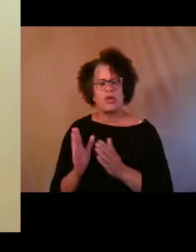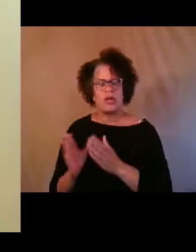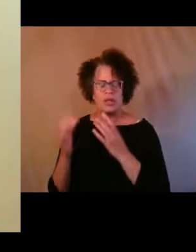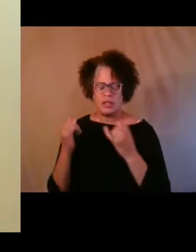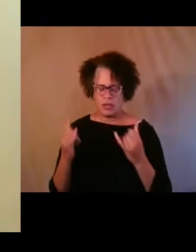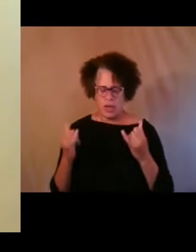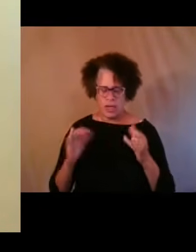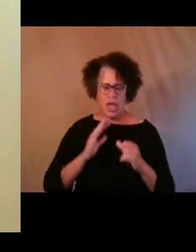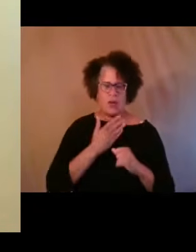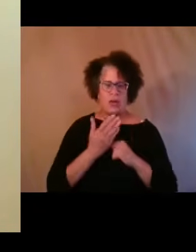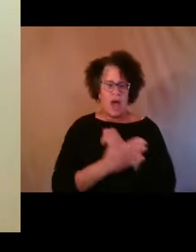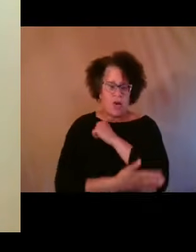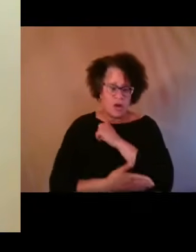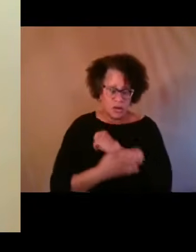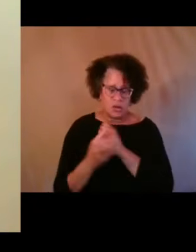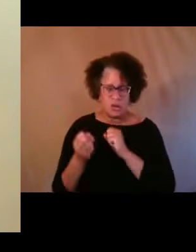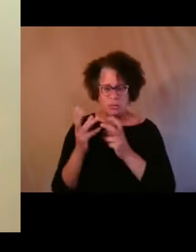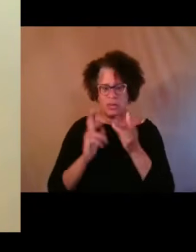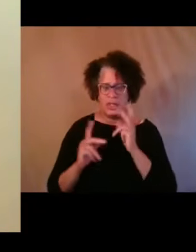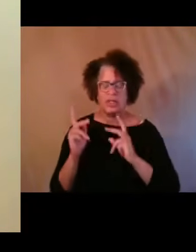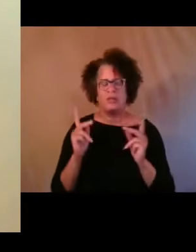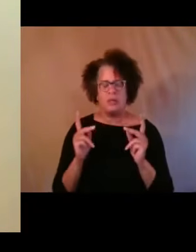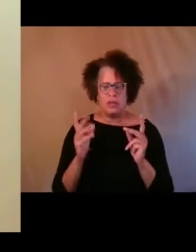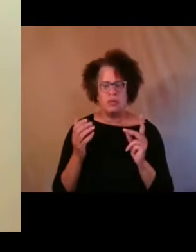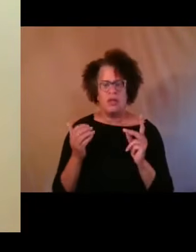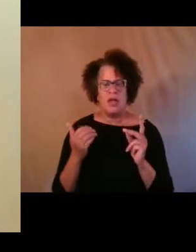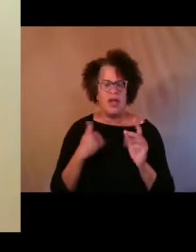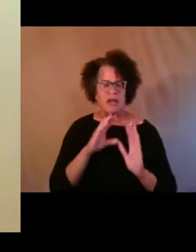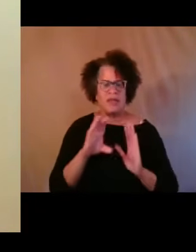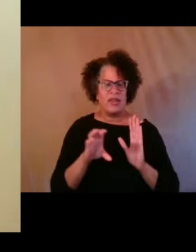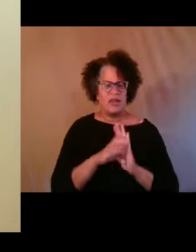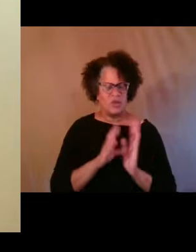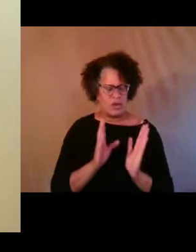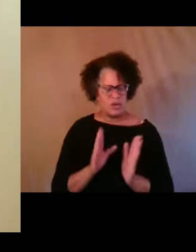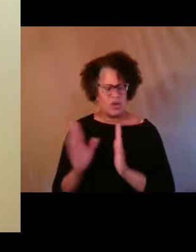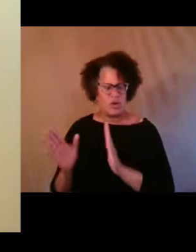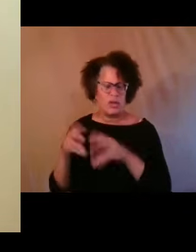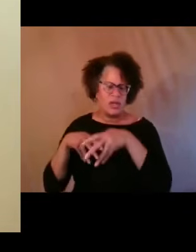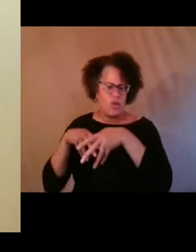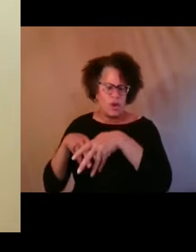a lot of people have characterized organizing. I know President Obama was attacked